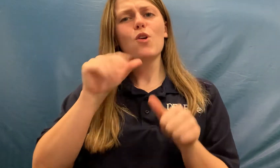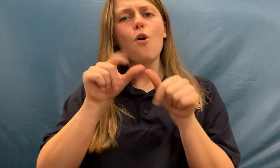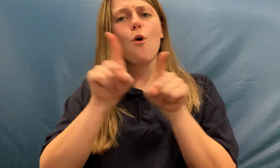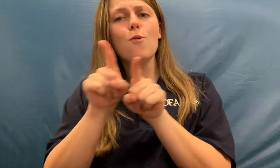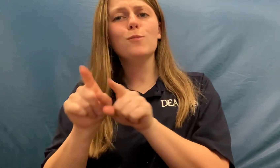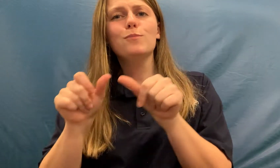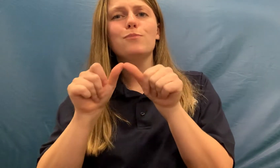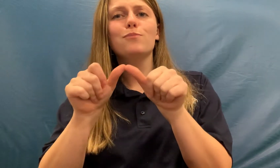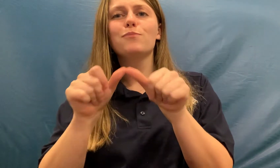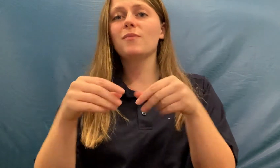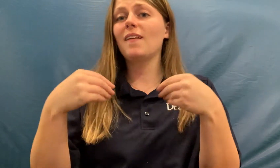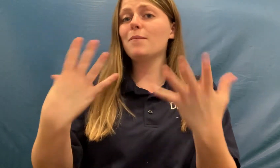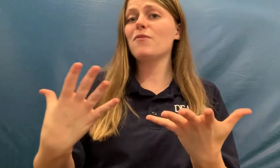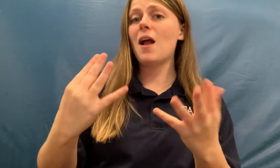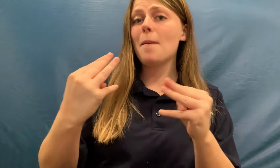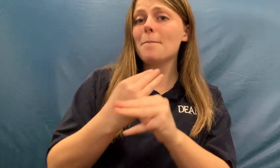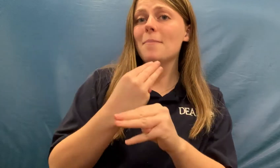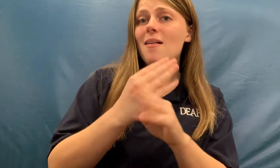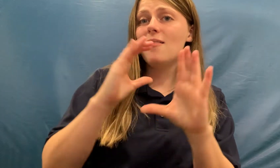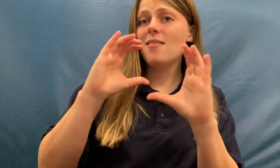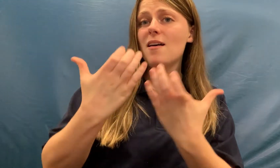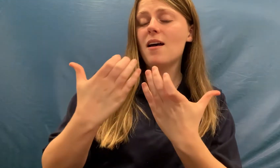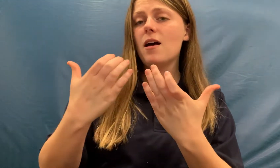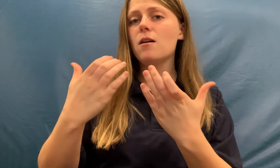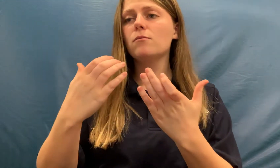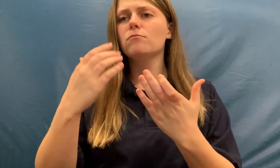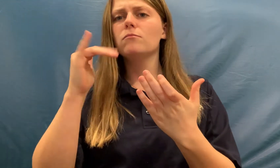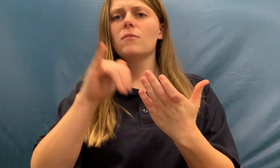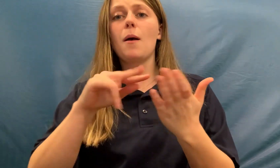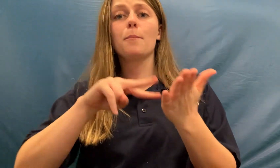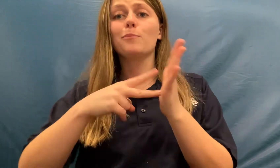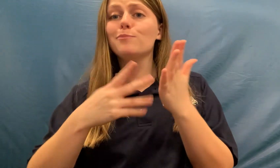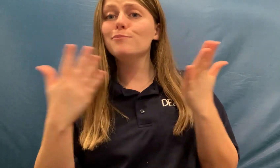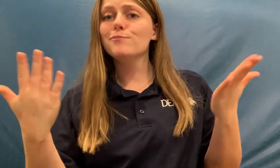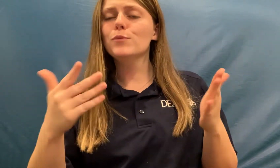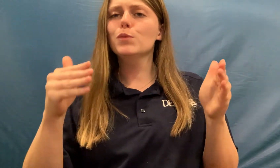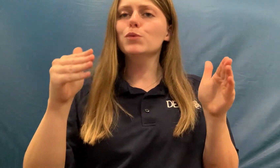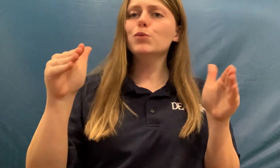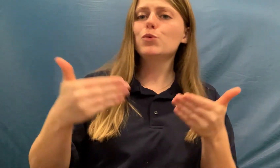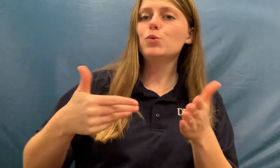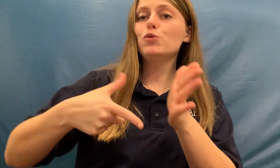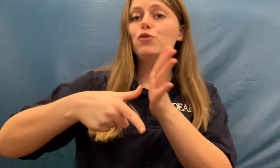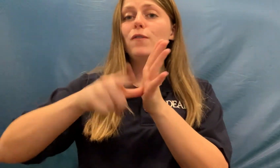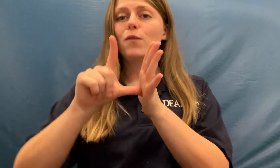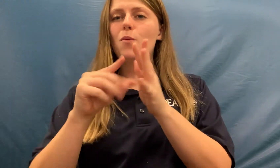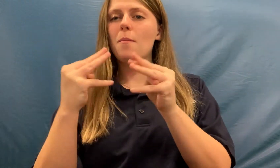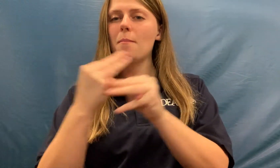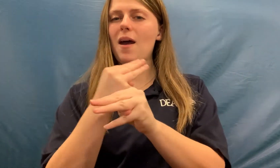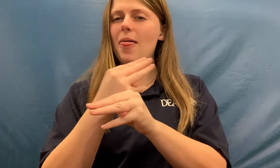We continue offering a Math class to introduce, review math basics